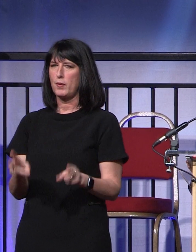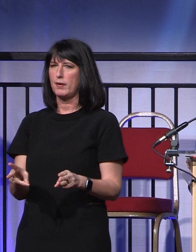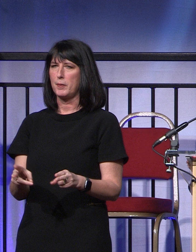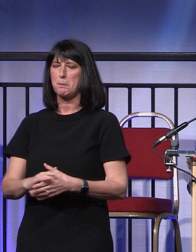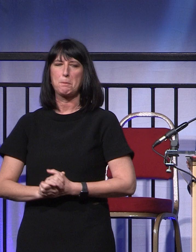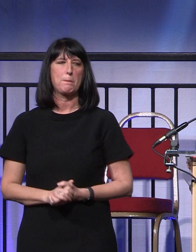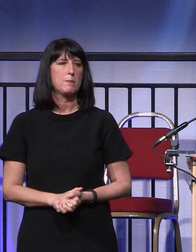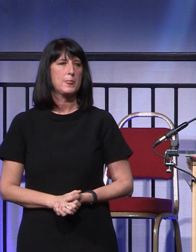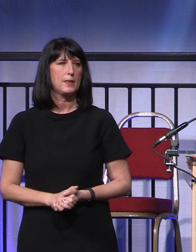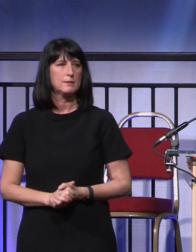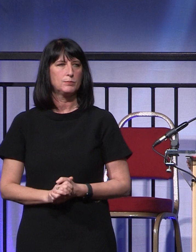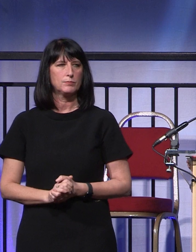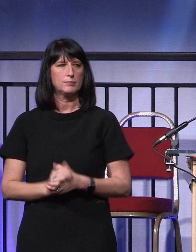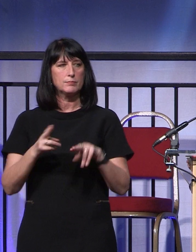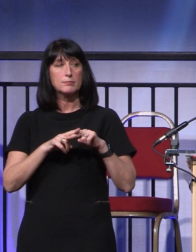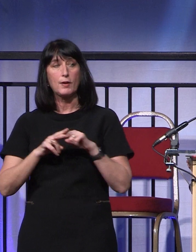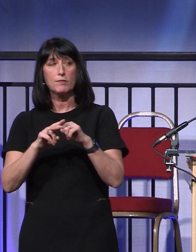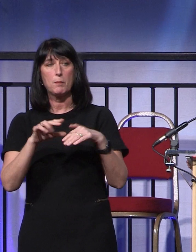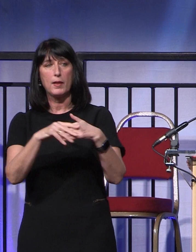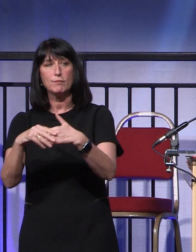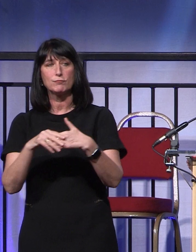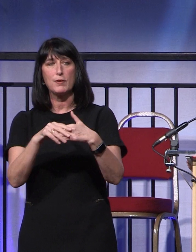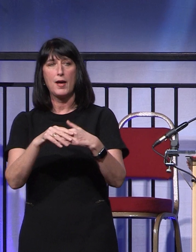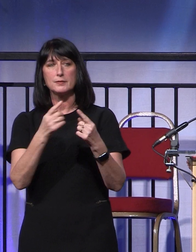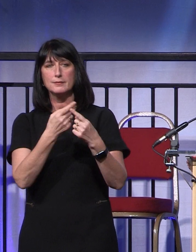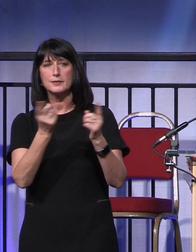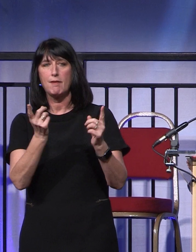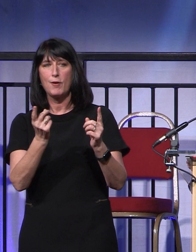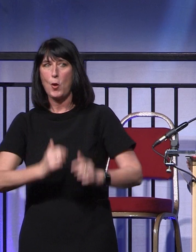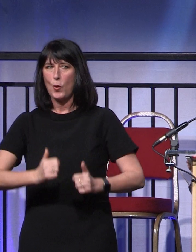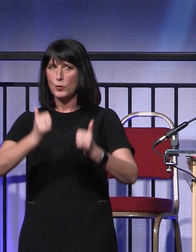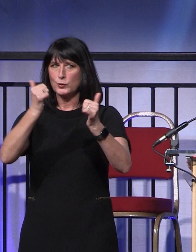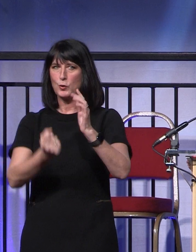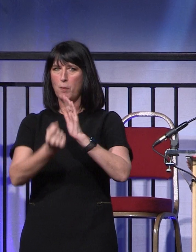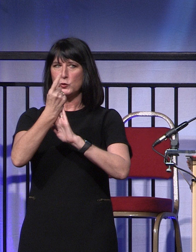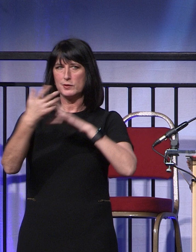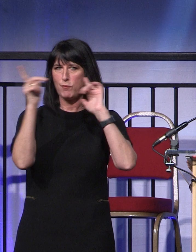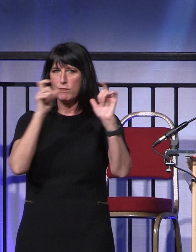family and friends there's a great photo and video opportunity coming up so you